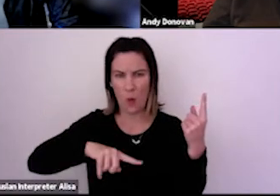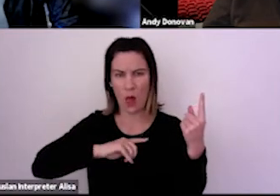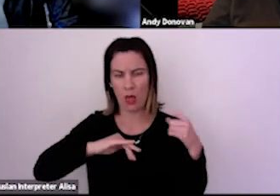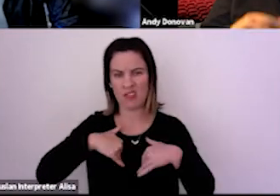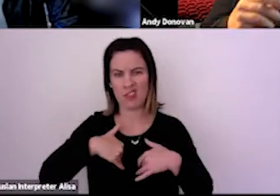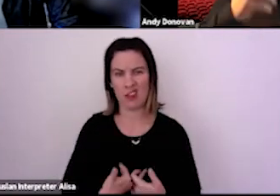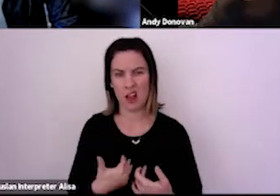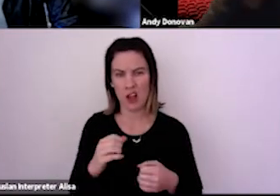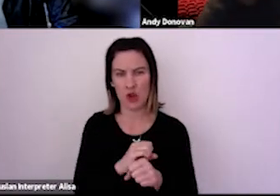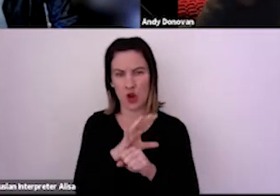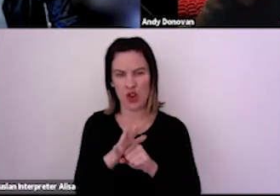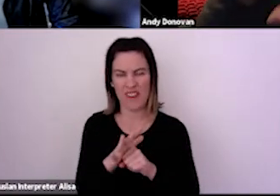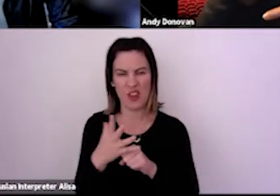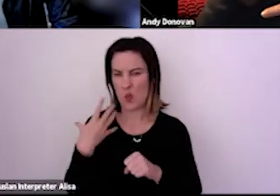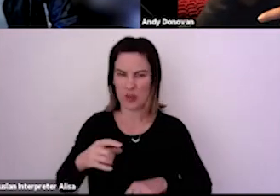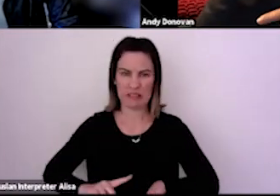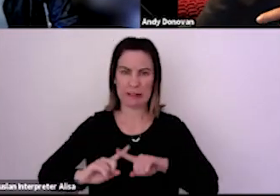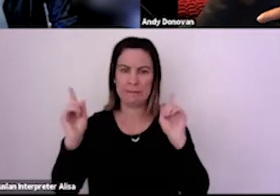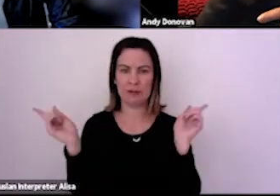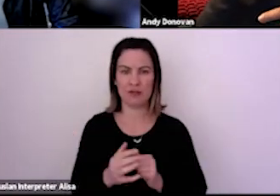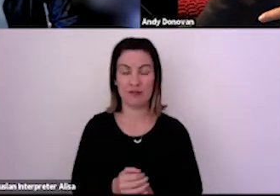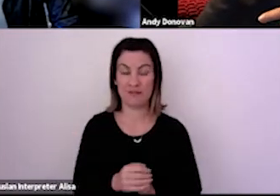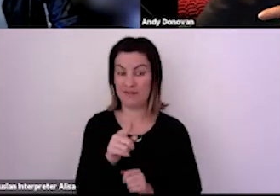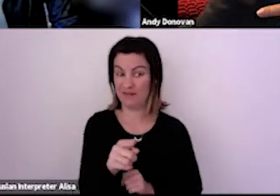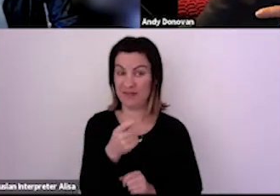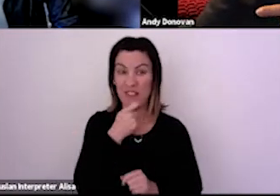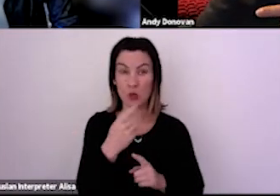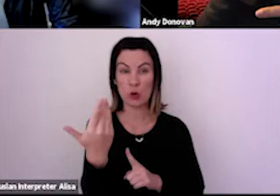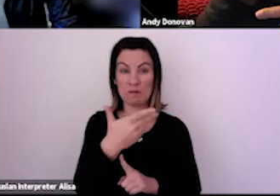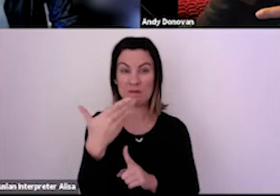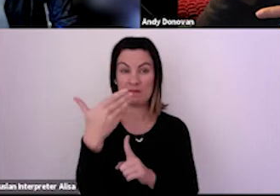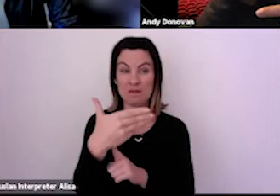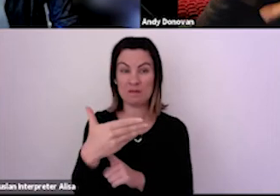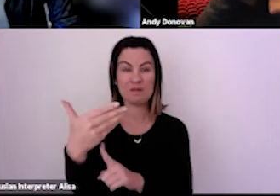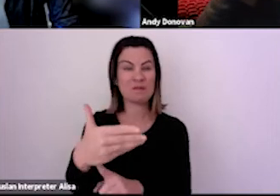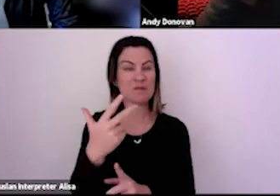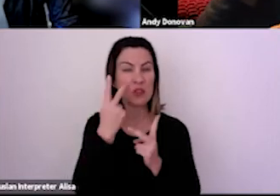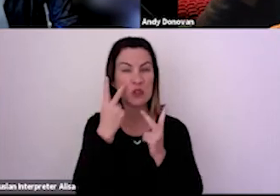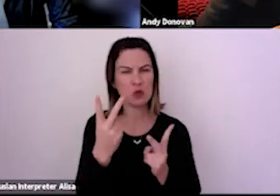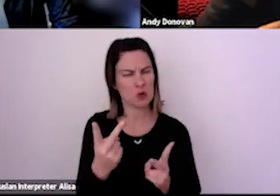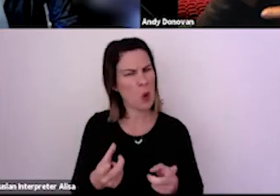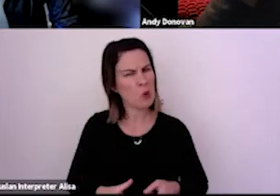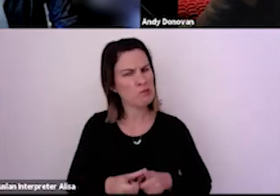The last few slides show the challenge for people in programming around volatility, both